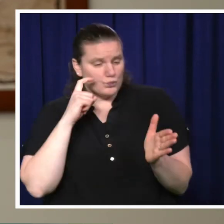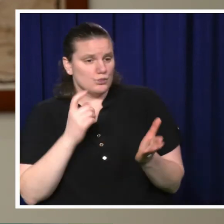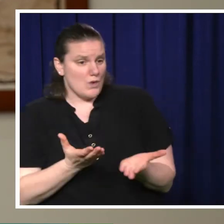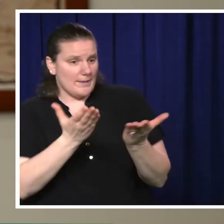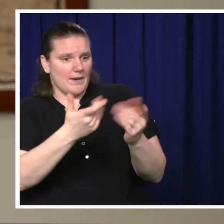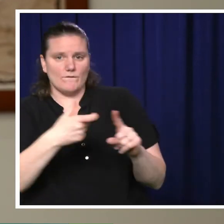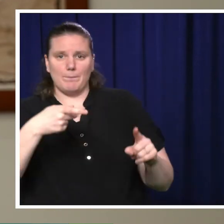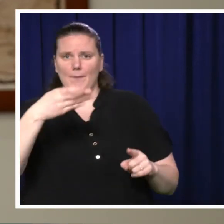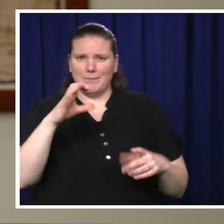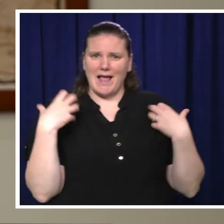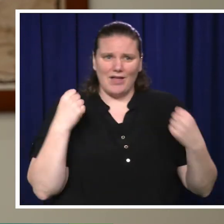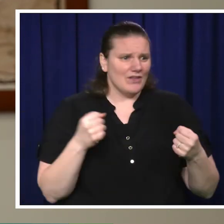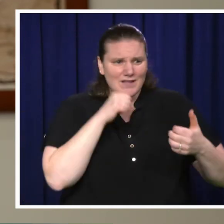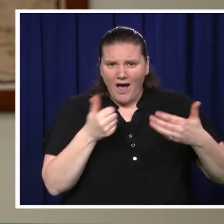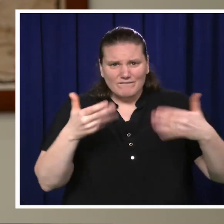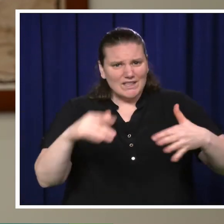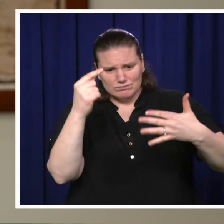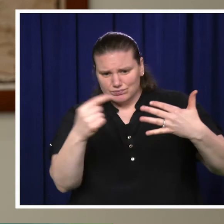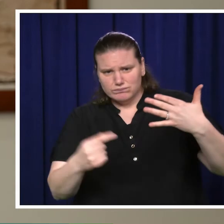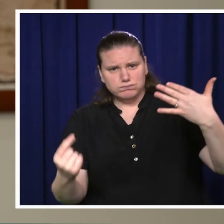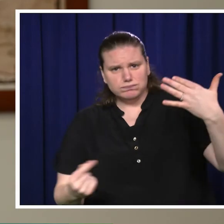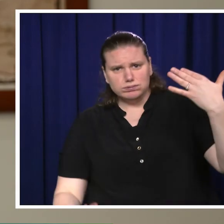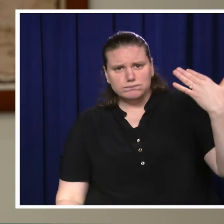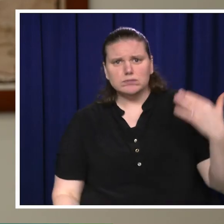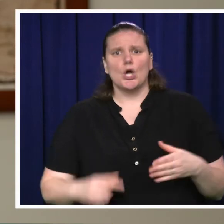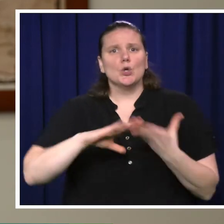protocols recommended by Public Health. And they're not finished yet.